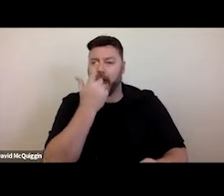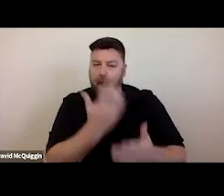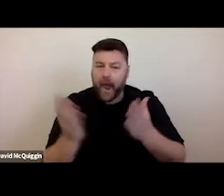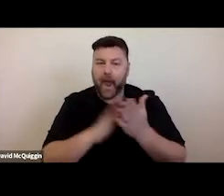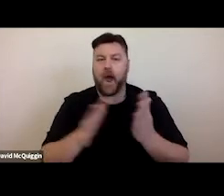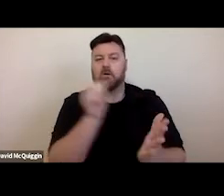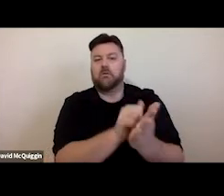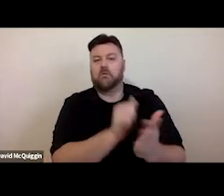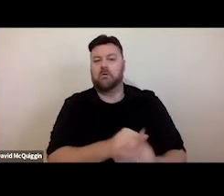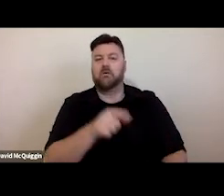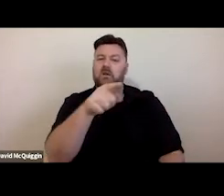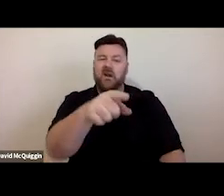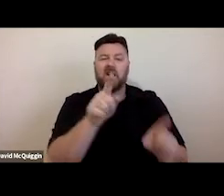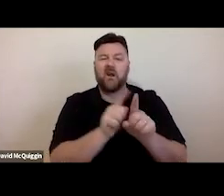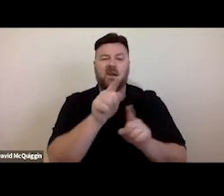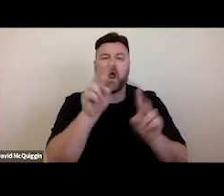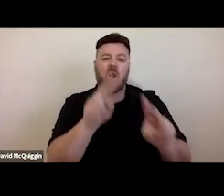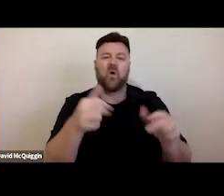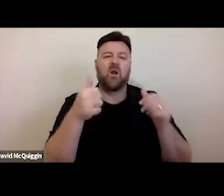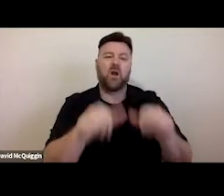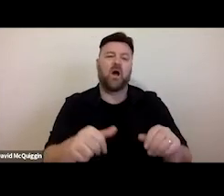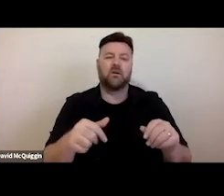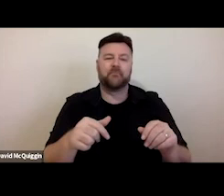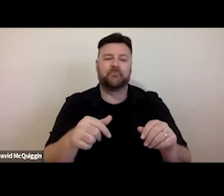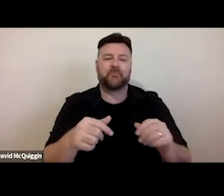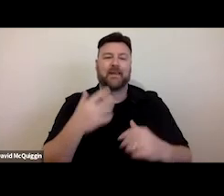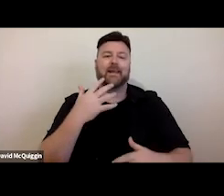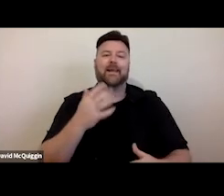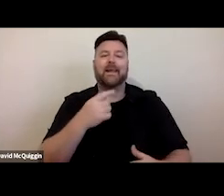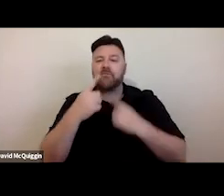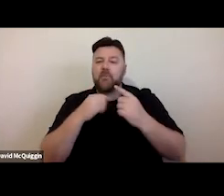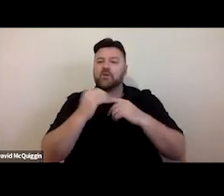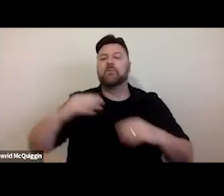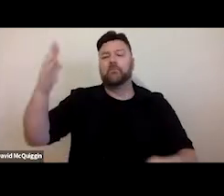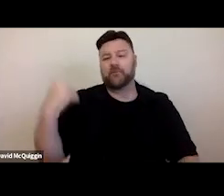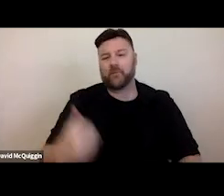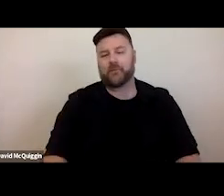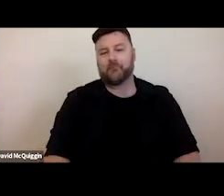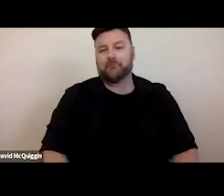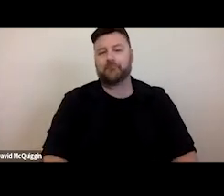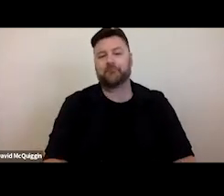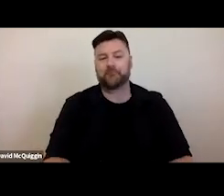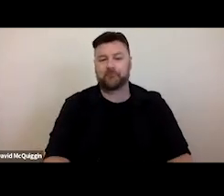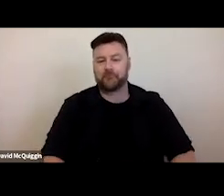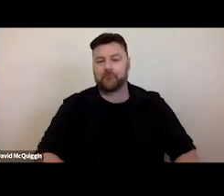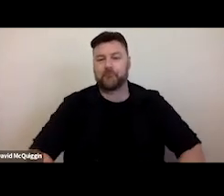throw-back Thursday or something so i'm guessing that's fairly interesting. Thinking of international groups, do